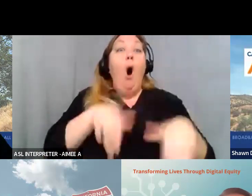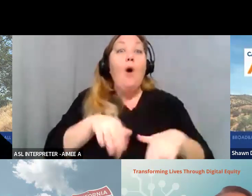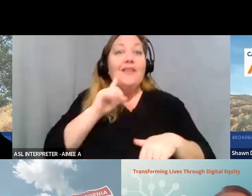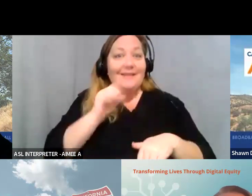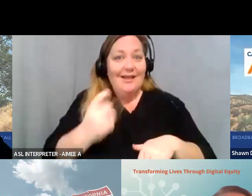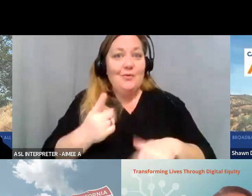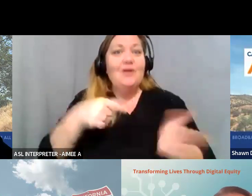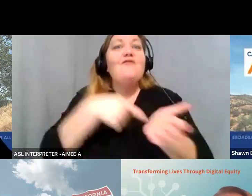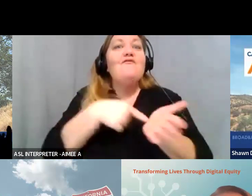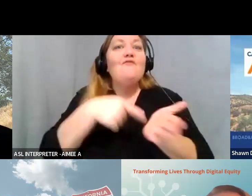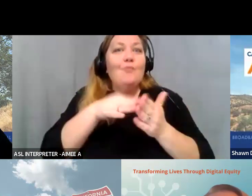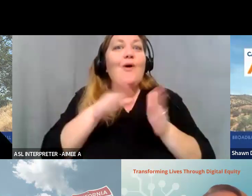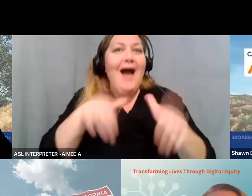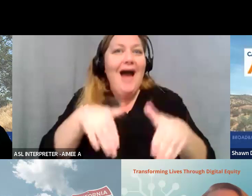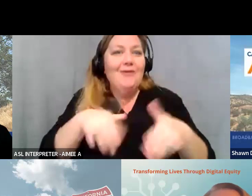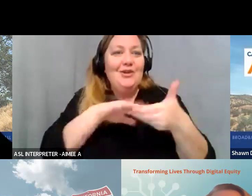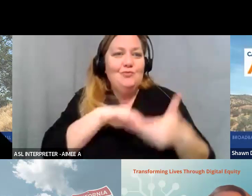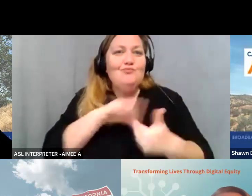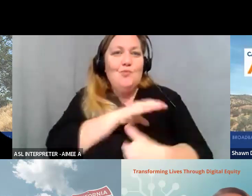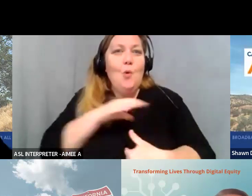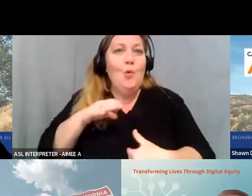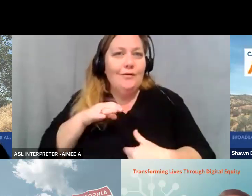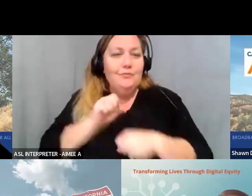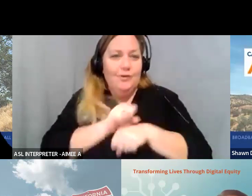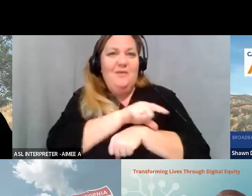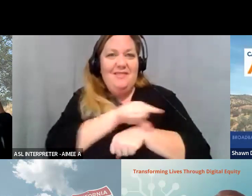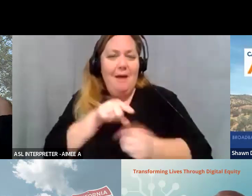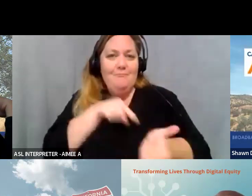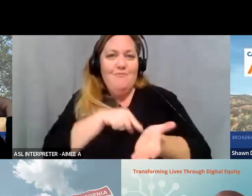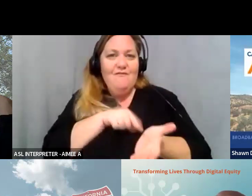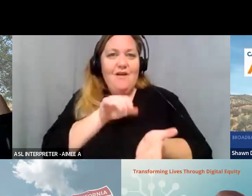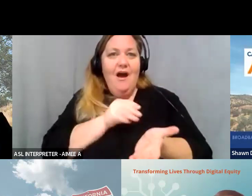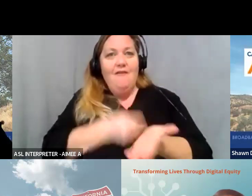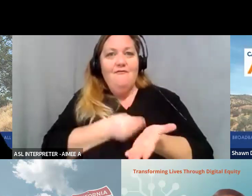affordable housing coalition. We're also working with them and also looking at like a regional